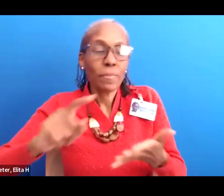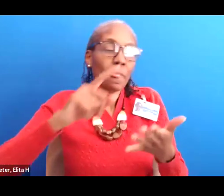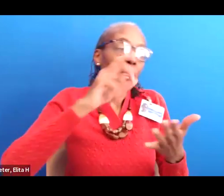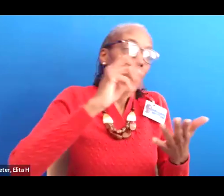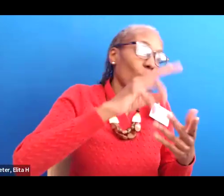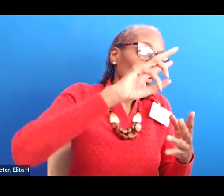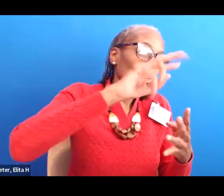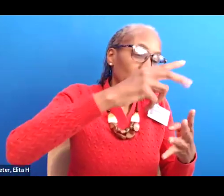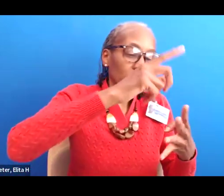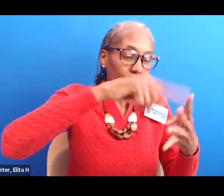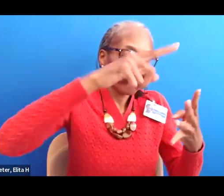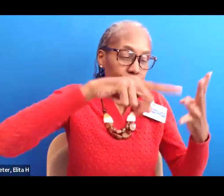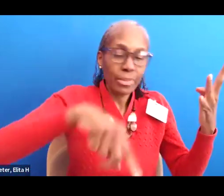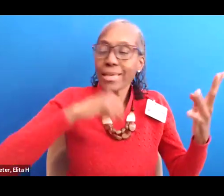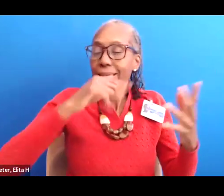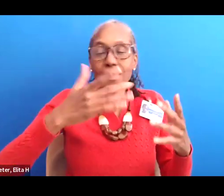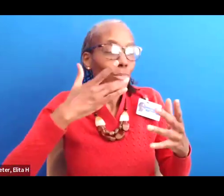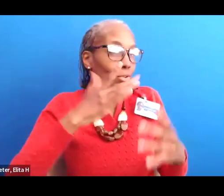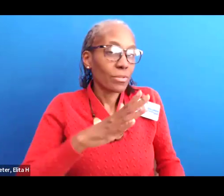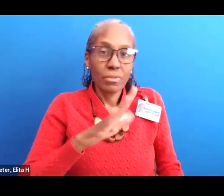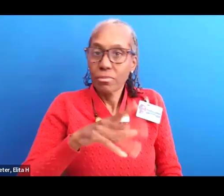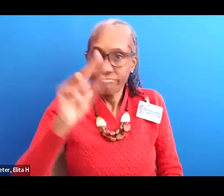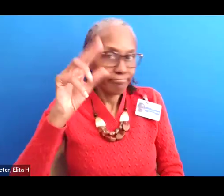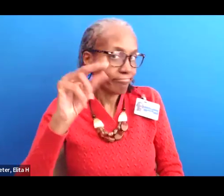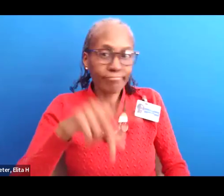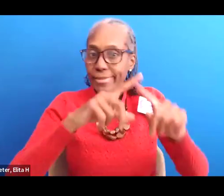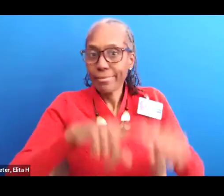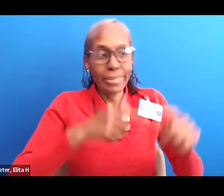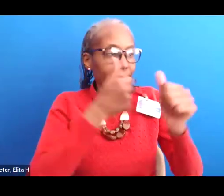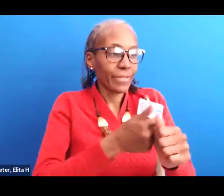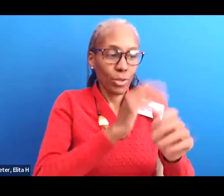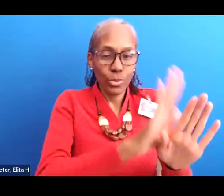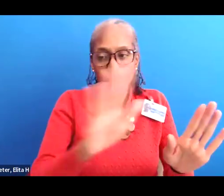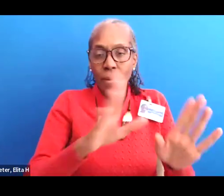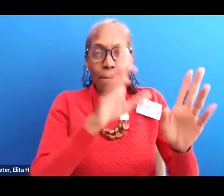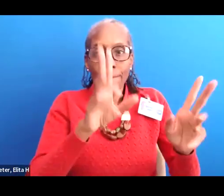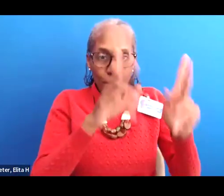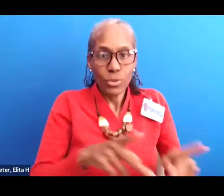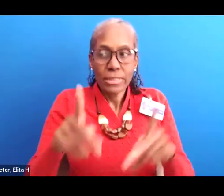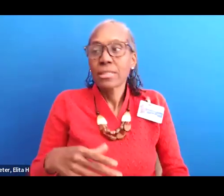It is not by personal preference because you can't just do it as you need to do it.